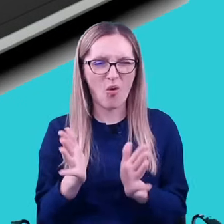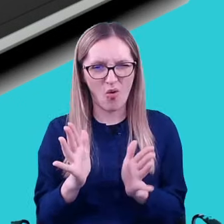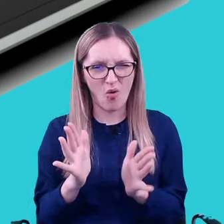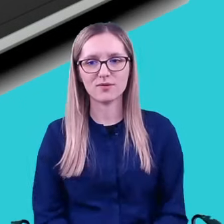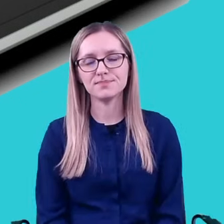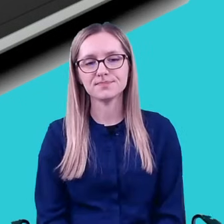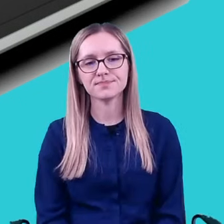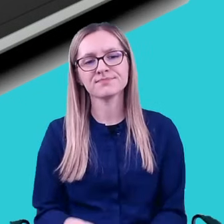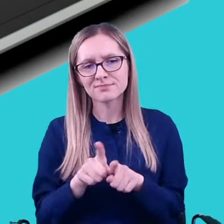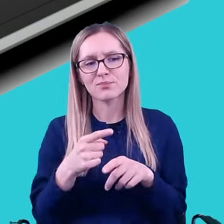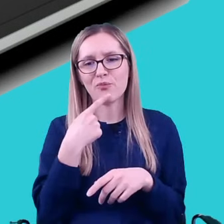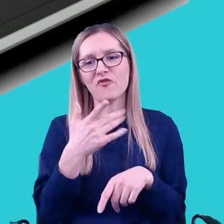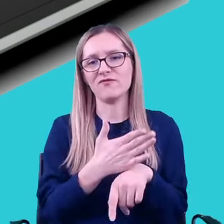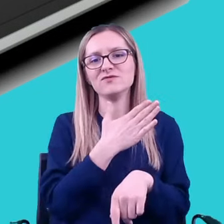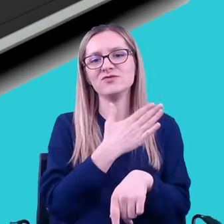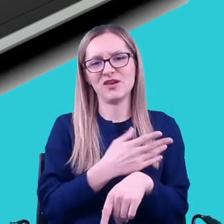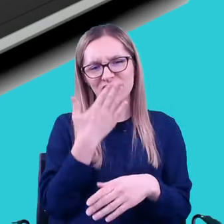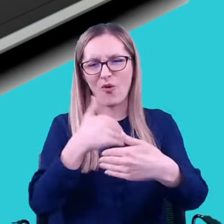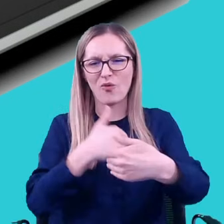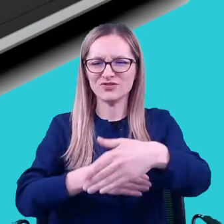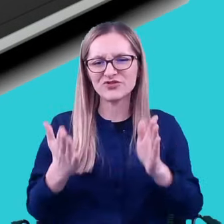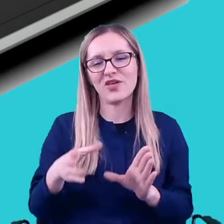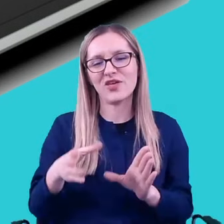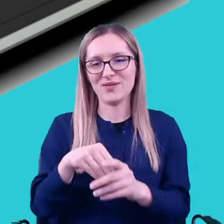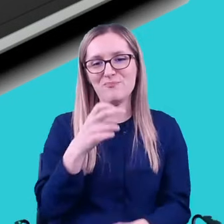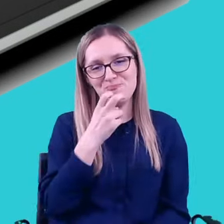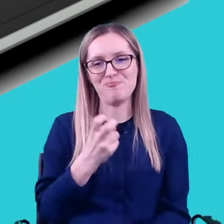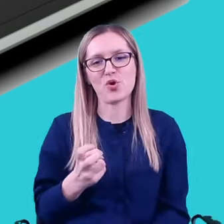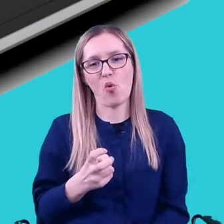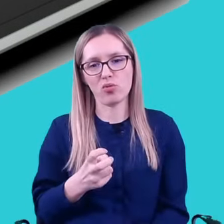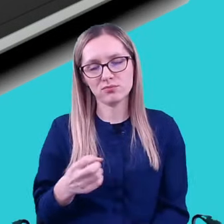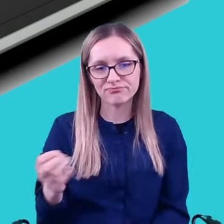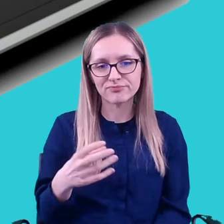As I mentioned before, a power box, we let hydrogen and oxygen in,